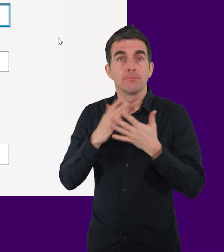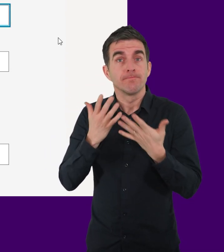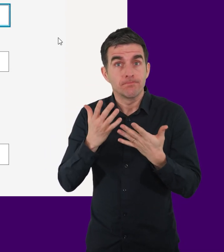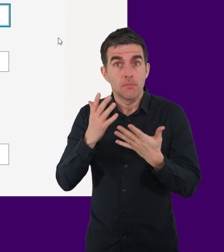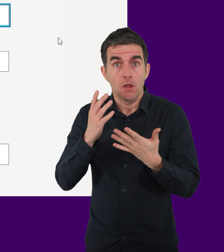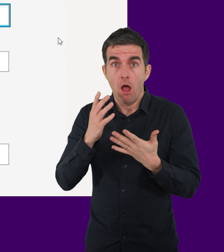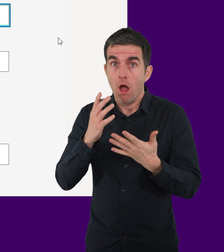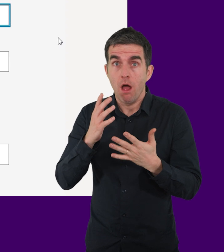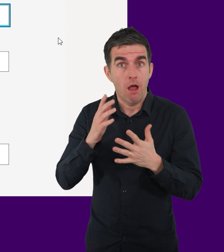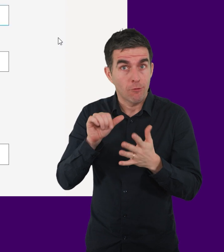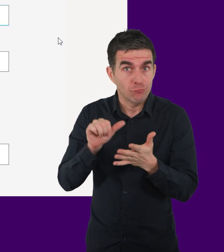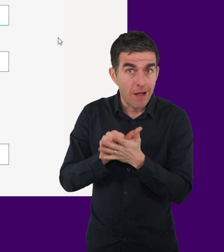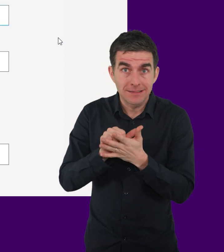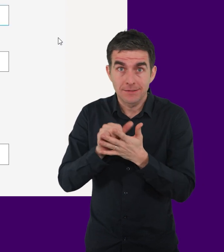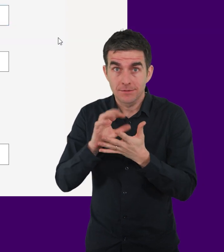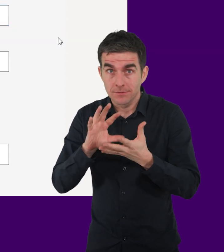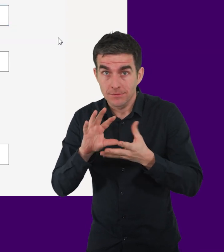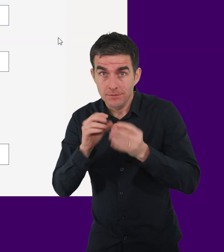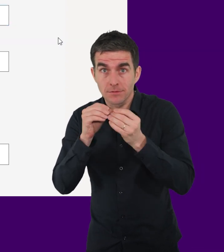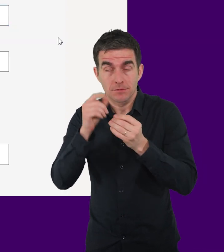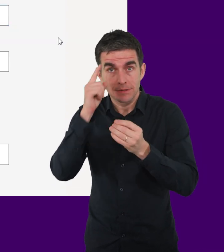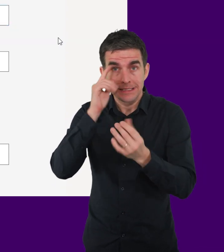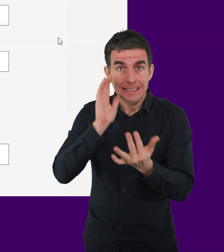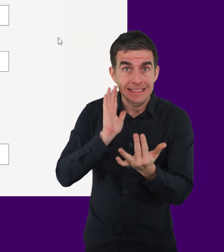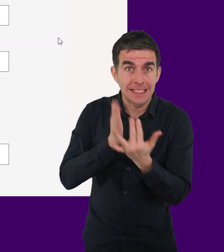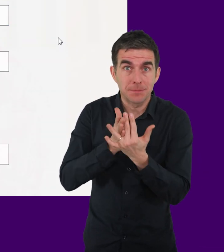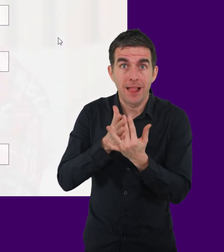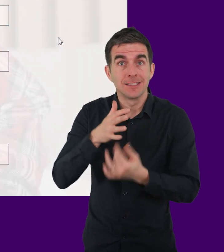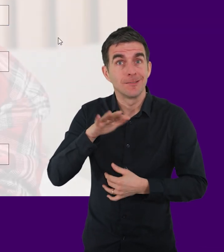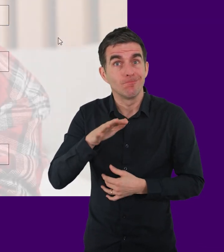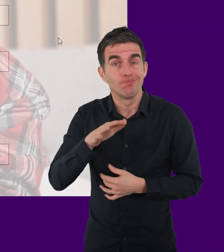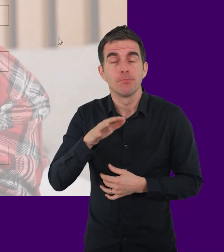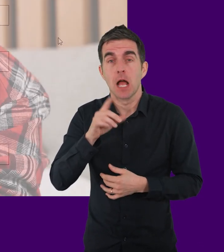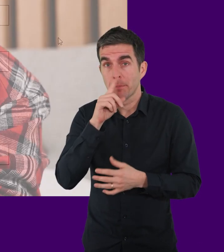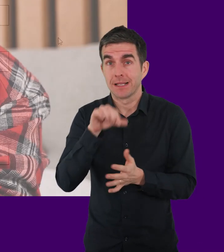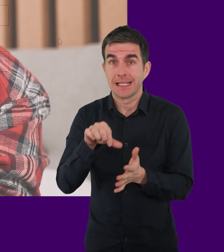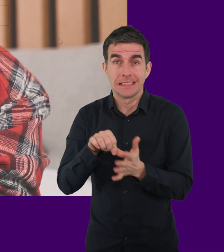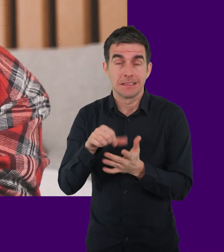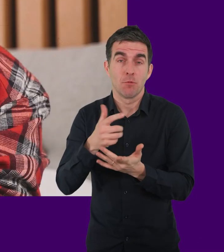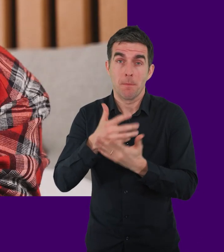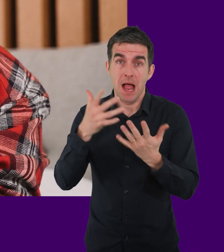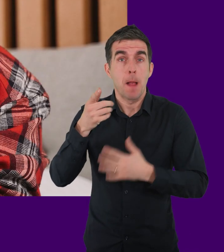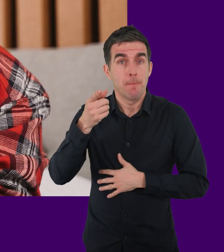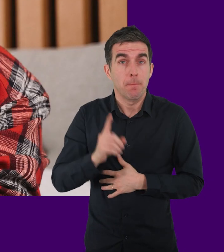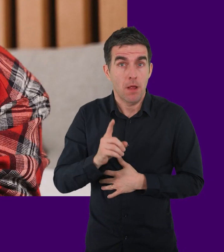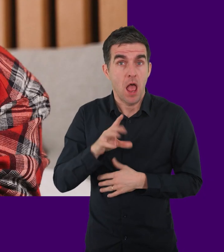However, if not designed and coded with accessibility in mind, they can pose serious barriers to many people,